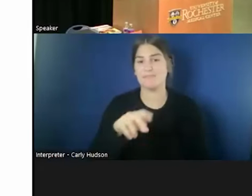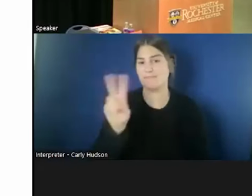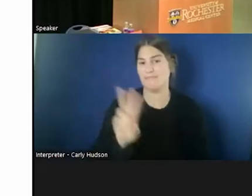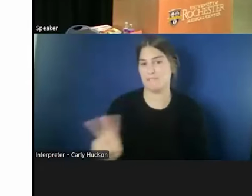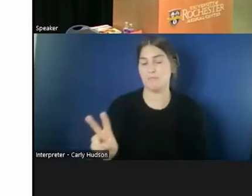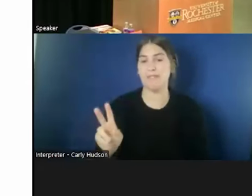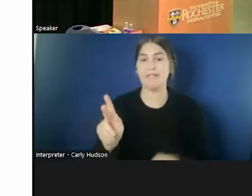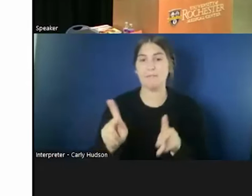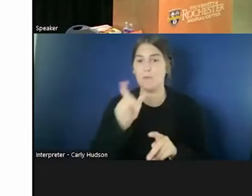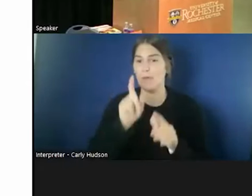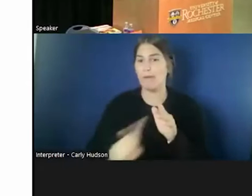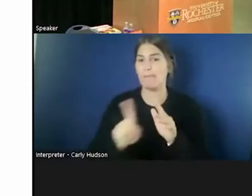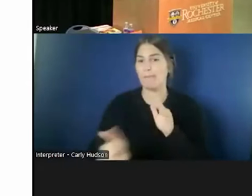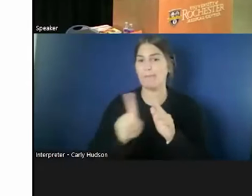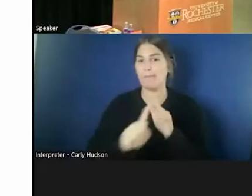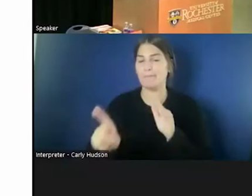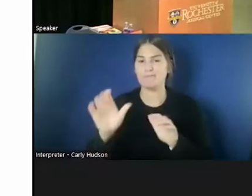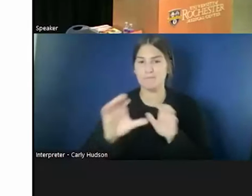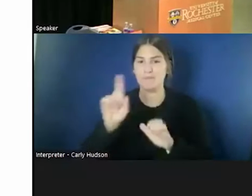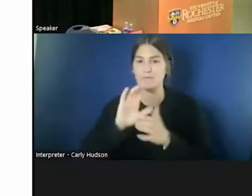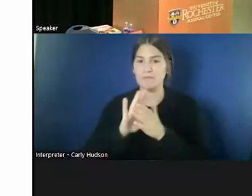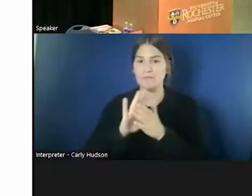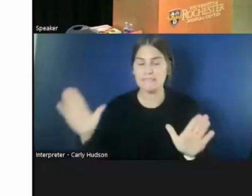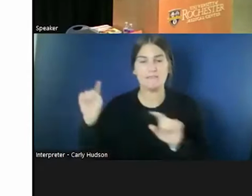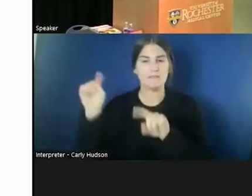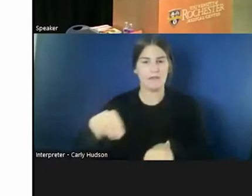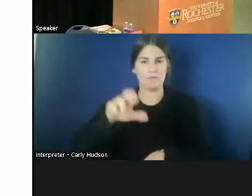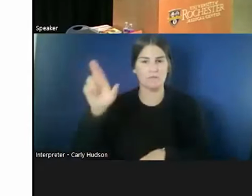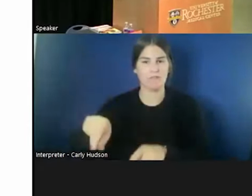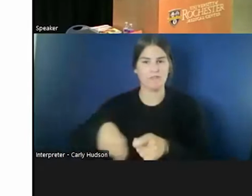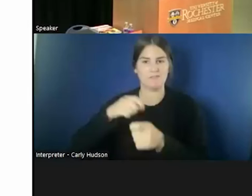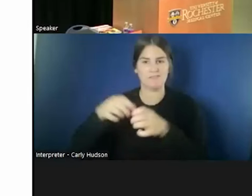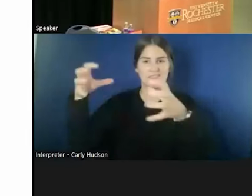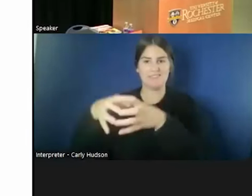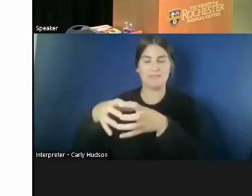who have been coming to the fingerlakes in the Rochester area specifically to flee um